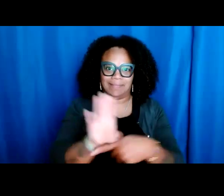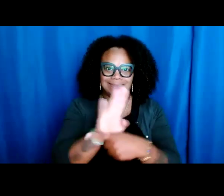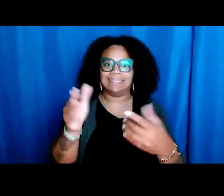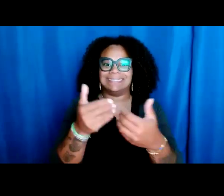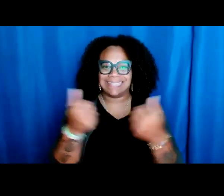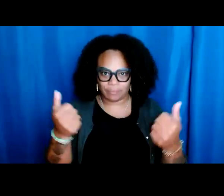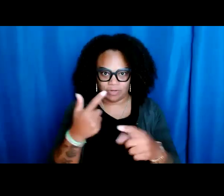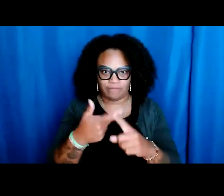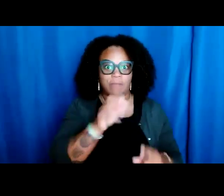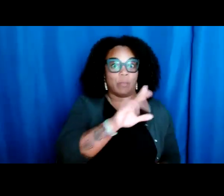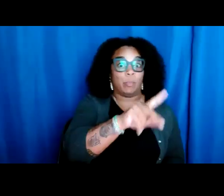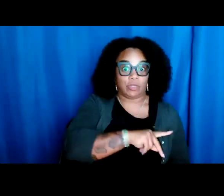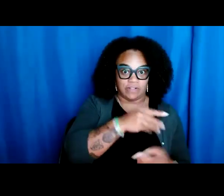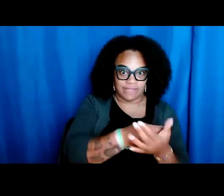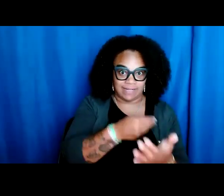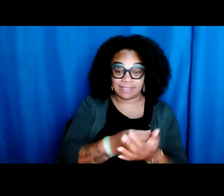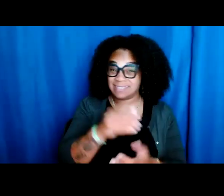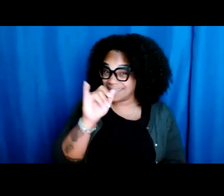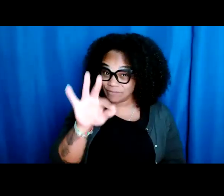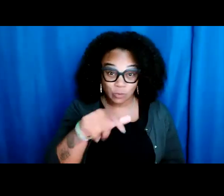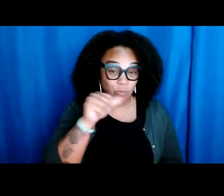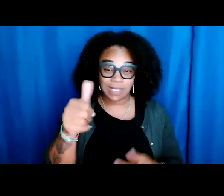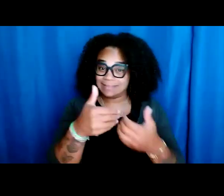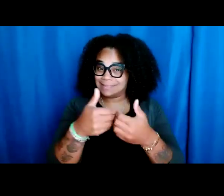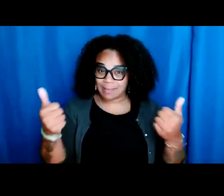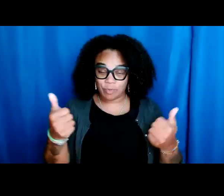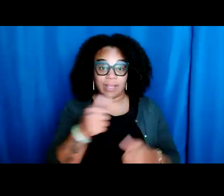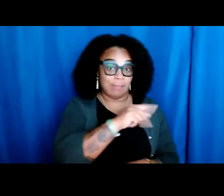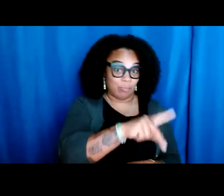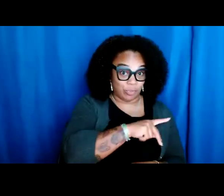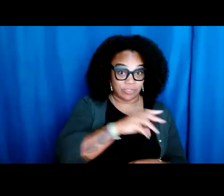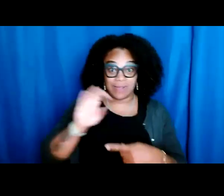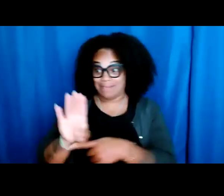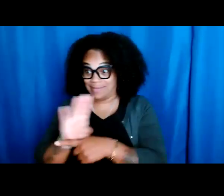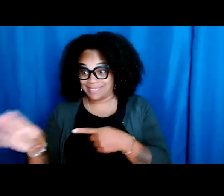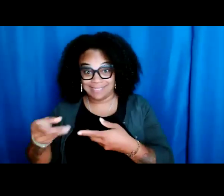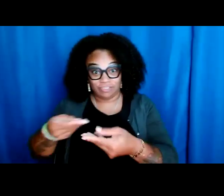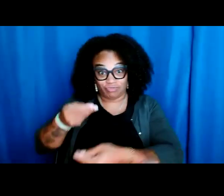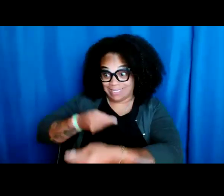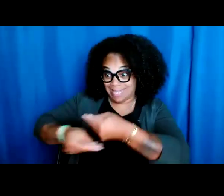If you don't keep your personal and business transactions separate, and something goes wrong,